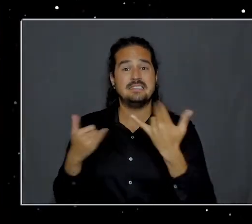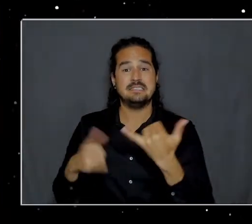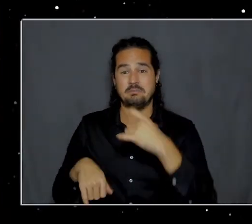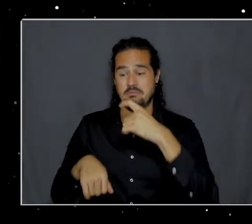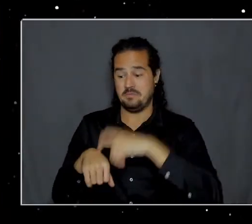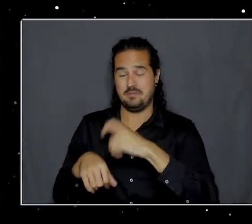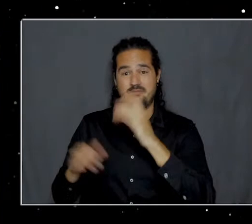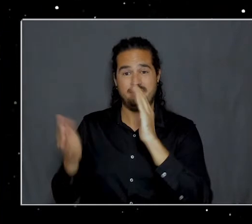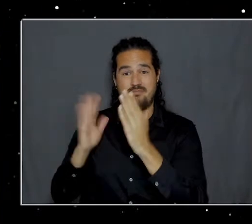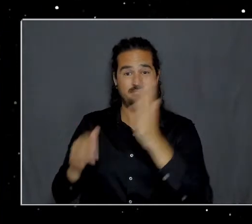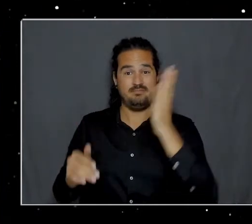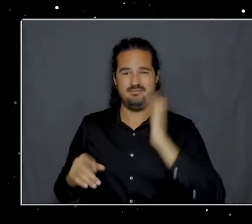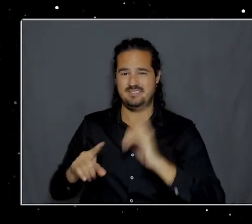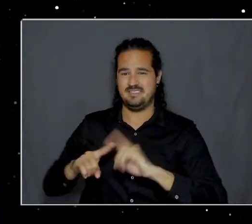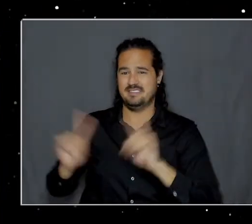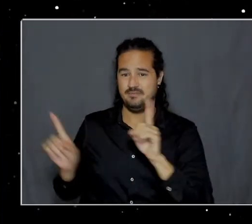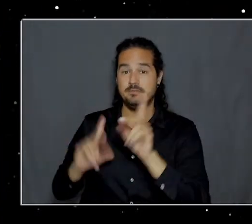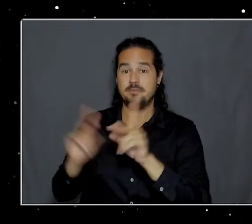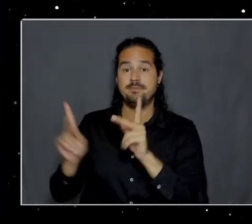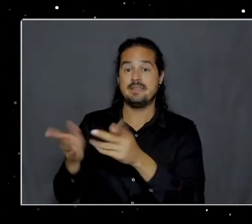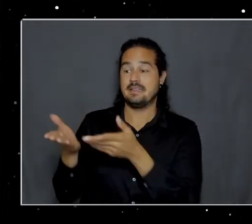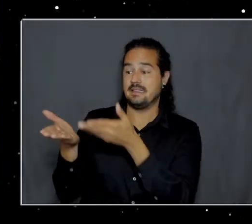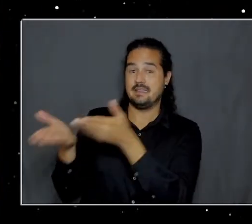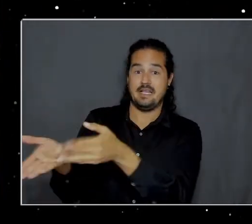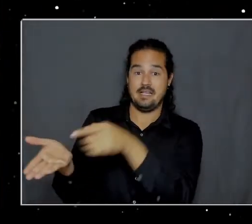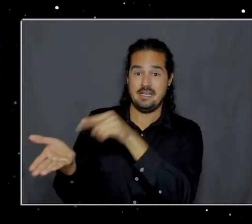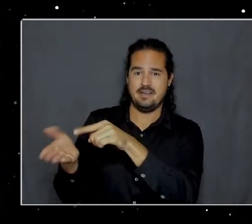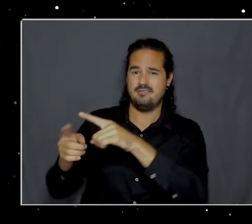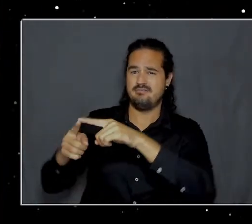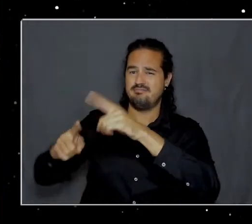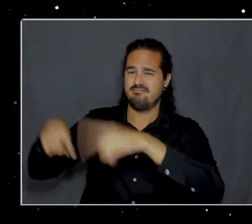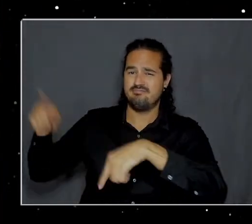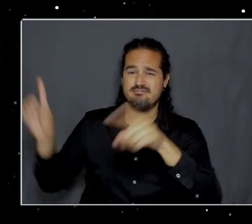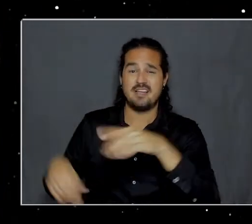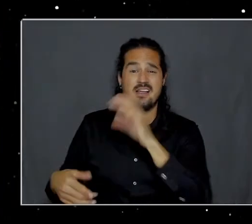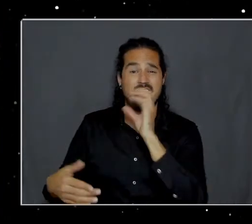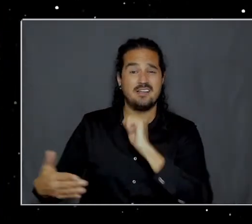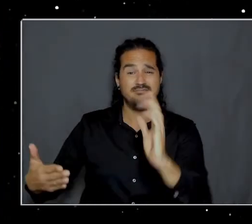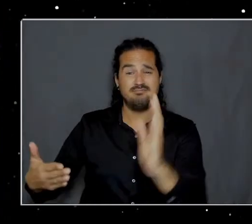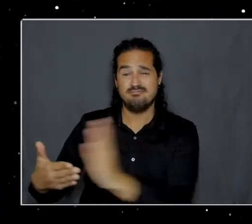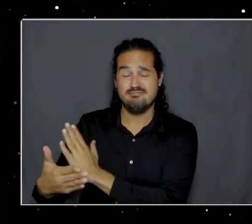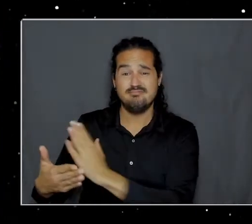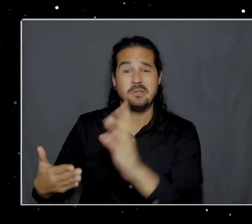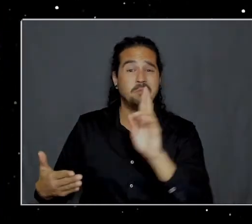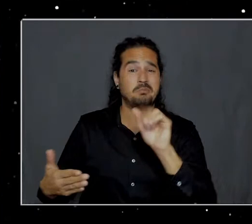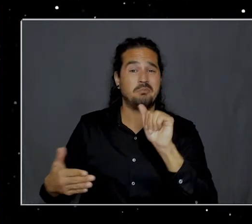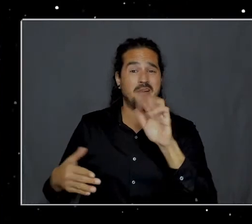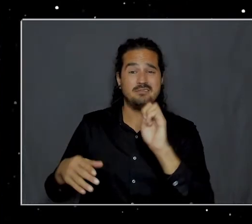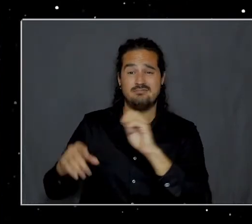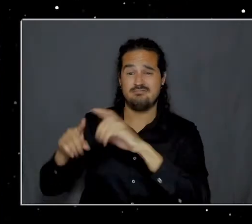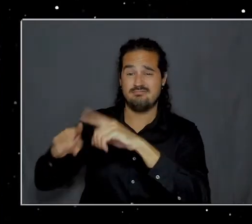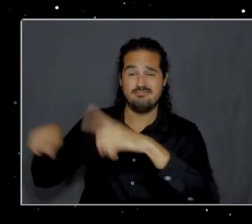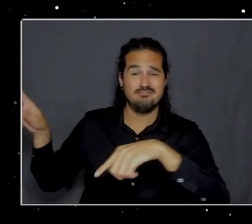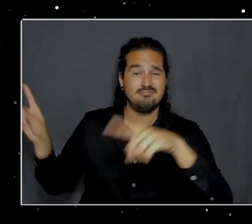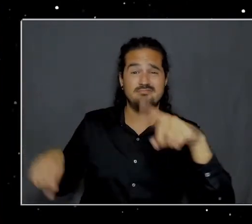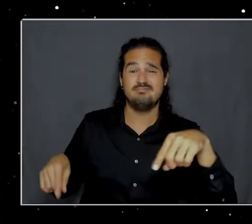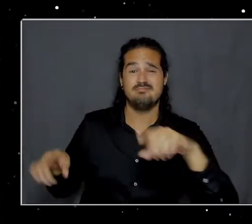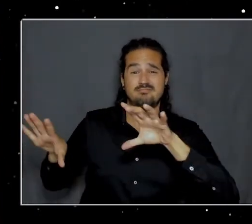TIMES. WHEN YOU LOOK AT THE PEOPLE WHO WERE OUT THERE, MULTI-GENERATIONAL, MULTI-CULTURAL, MULTI-RACIAL,